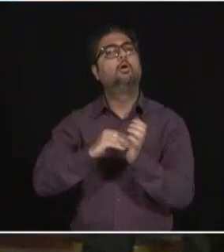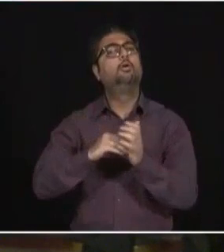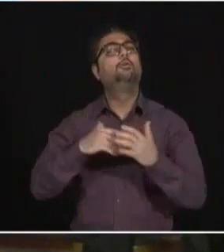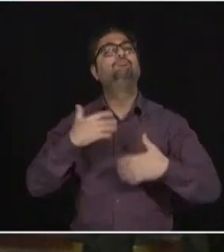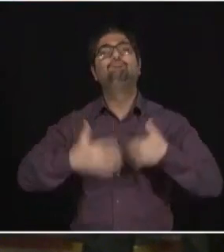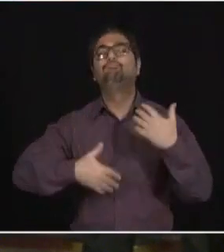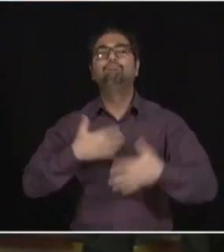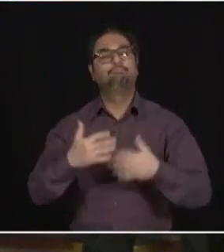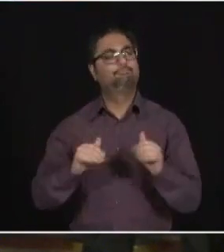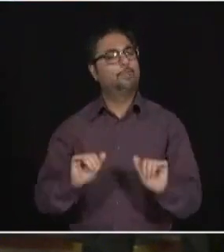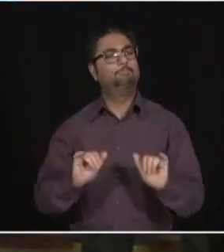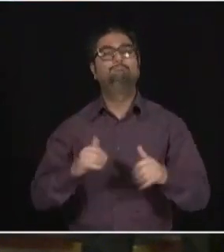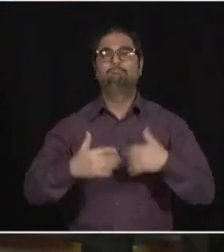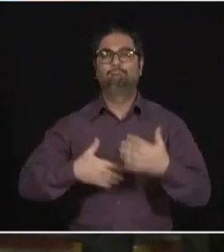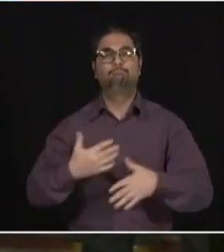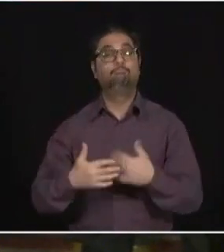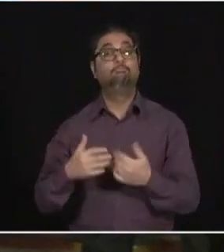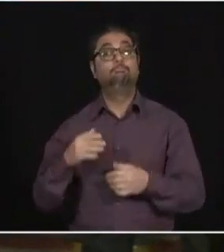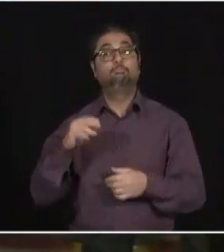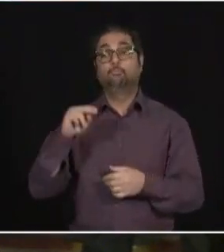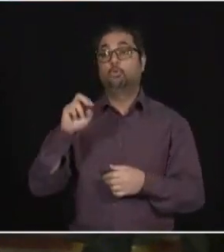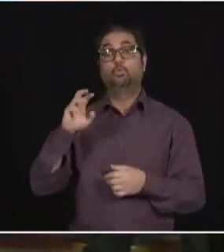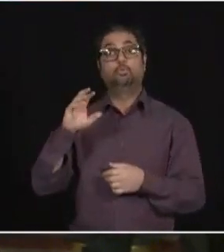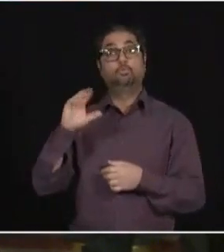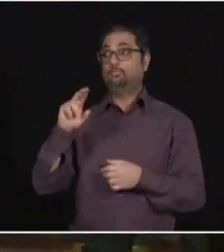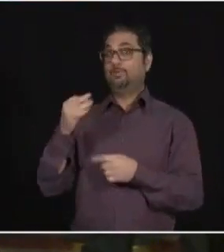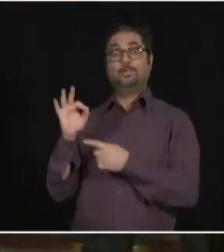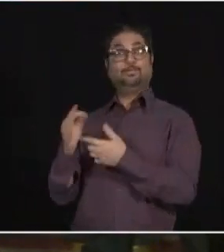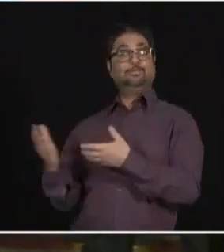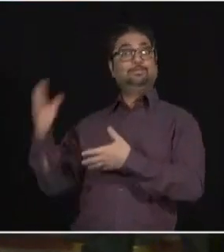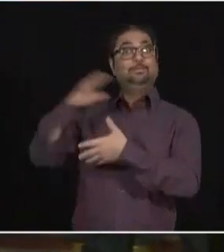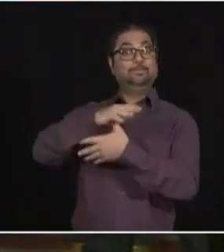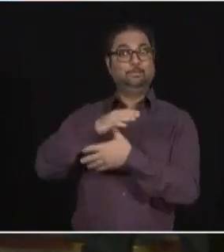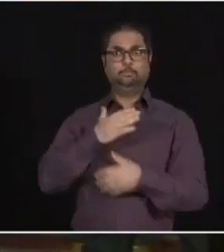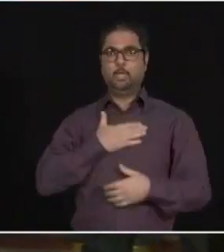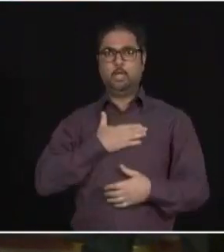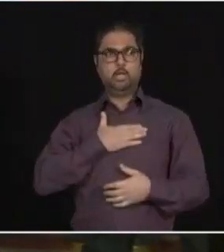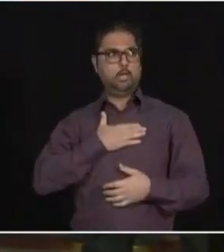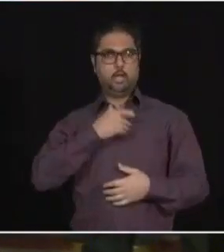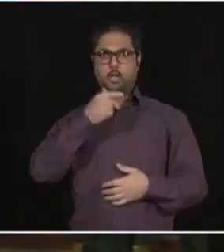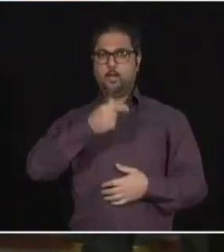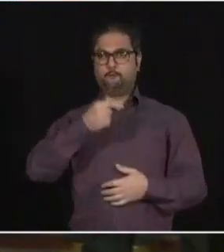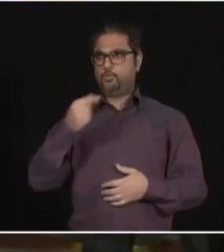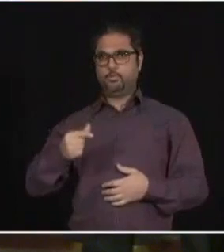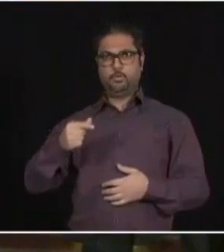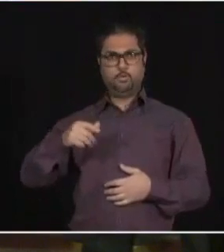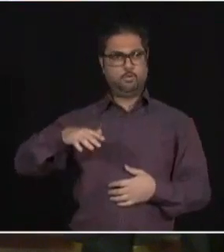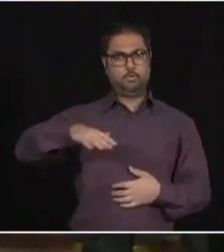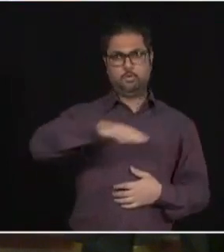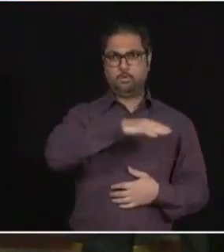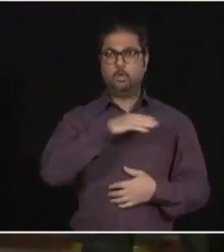mind for our government, other important initiatives have not been forgotten.